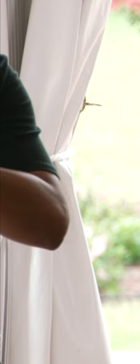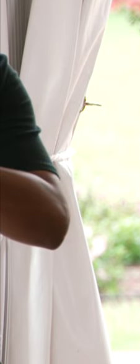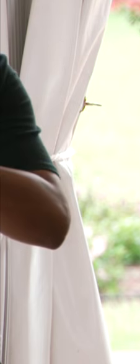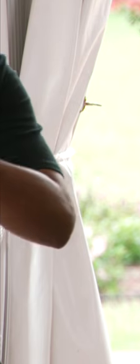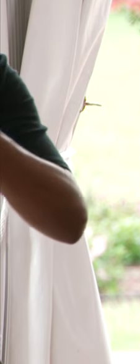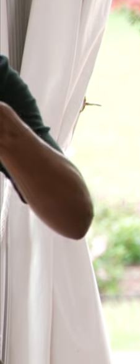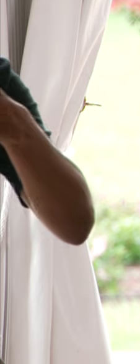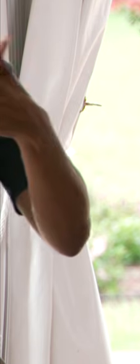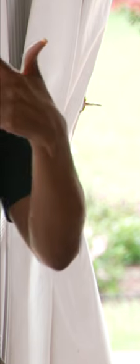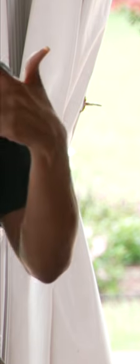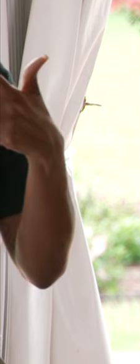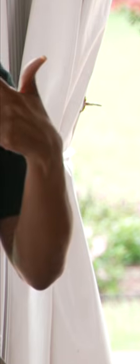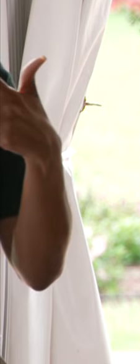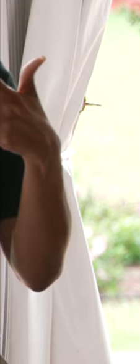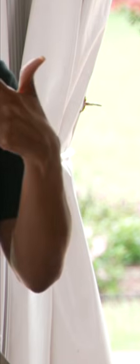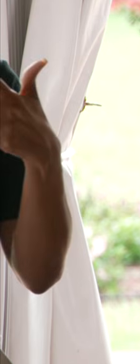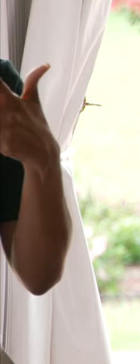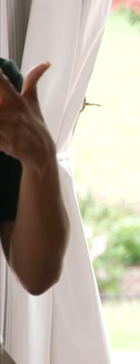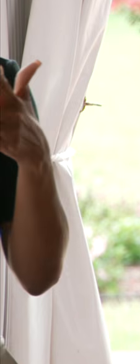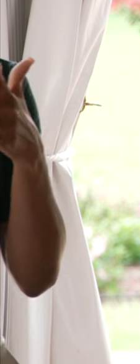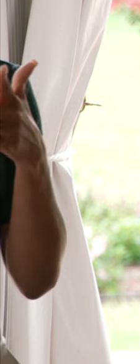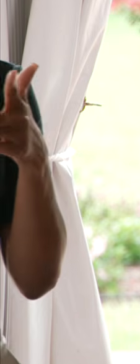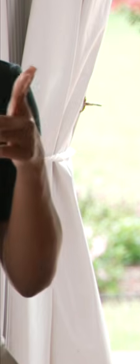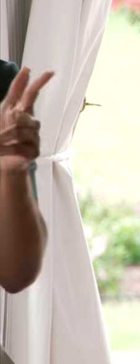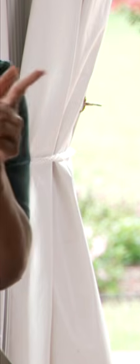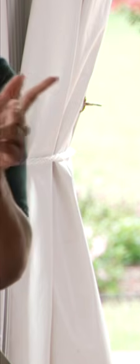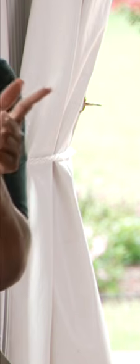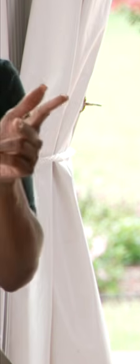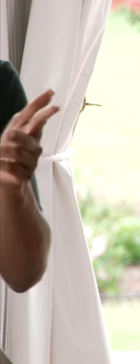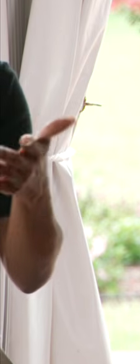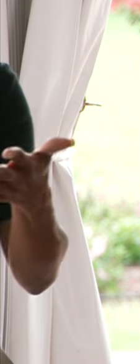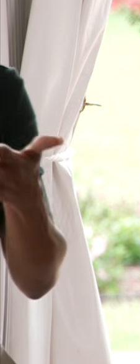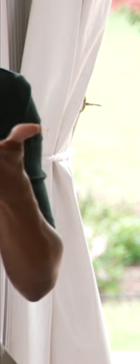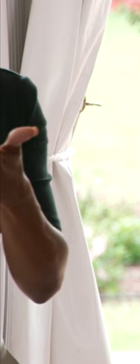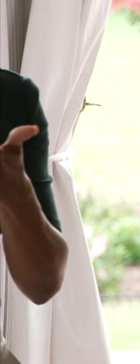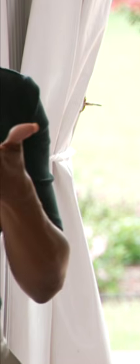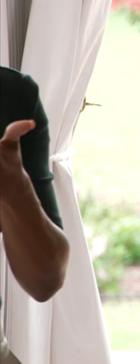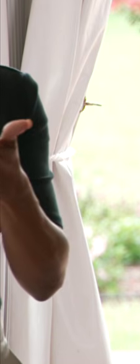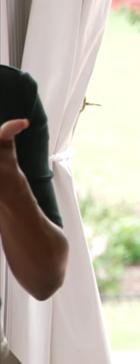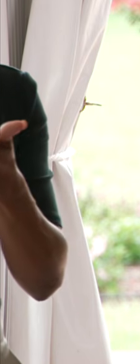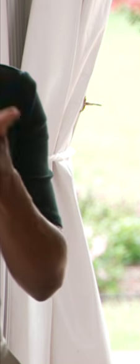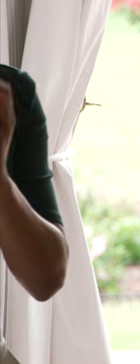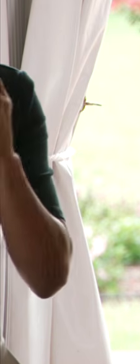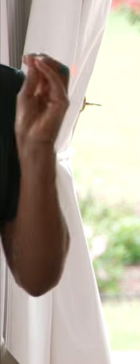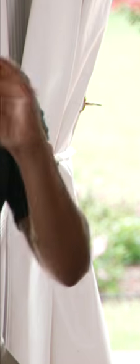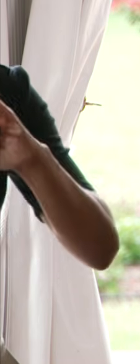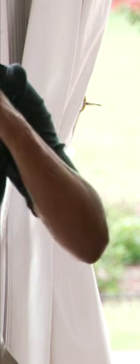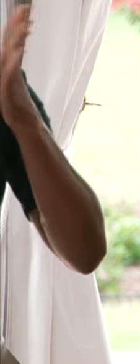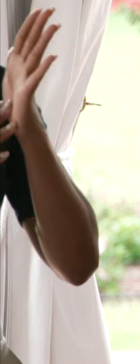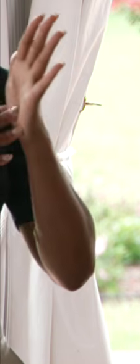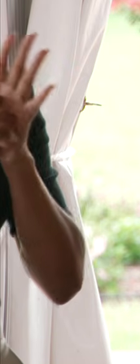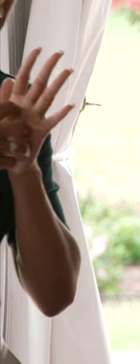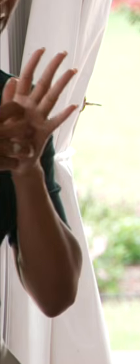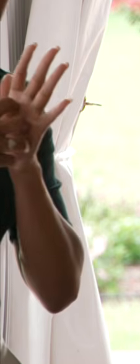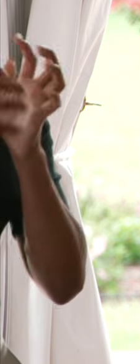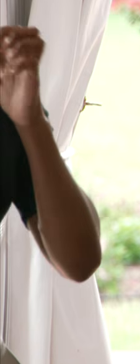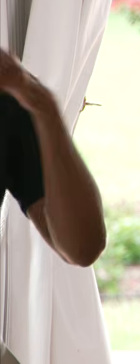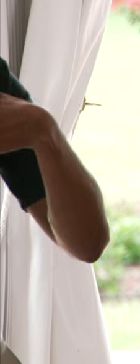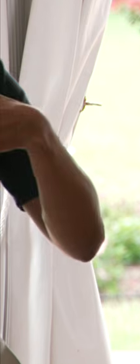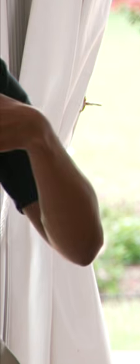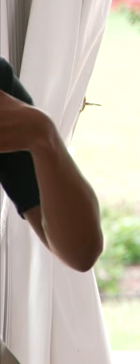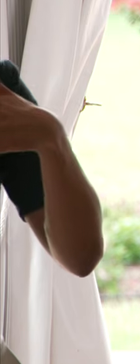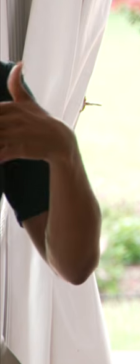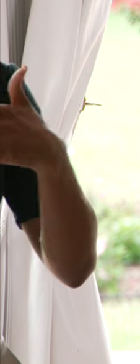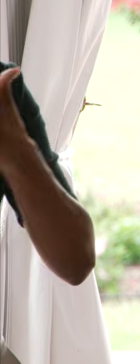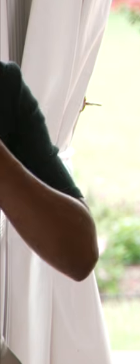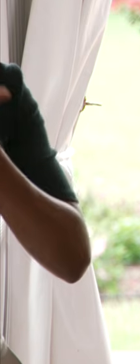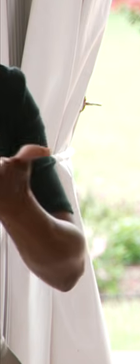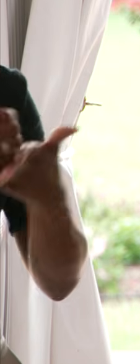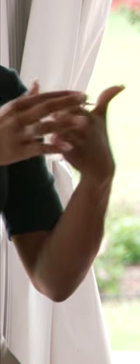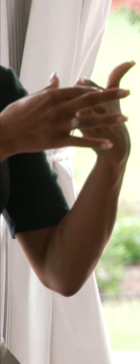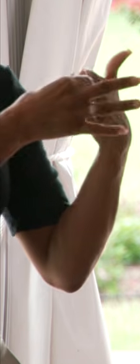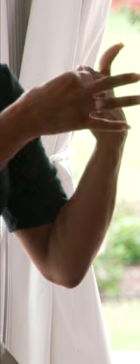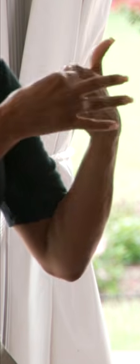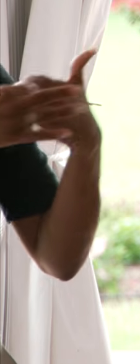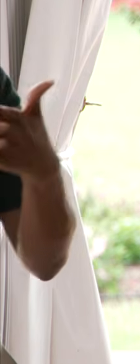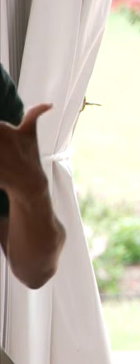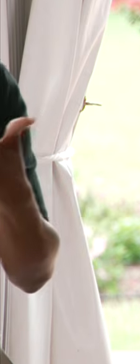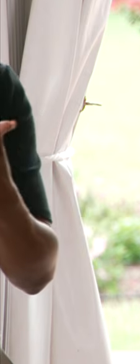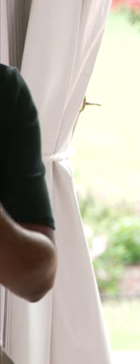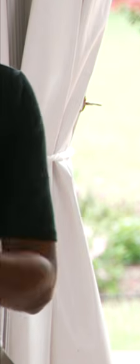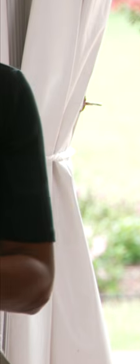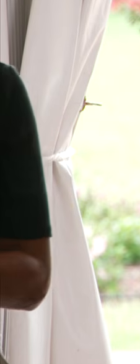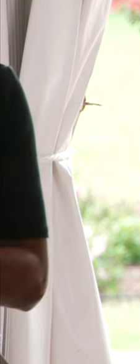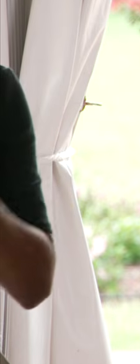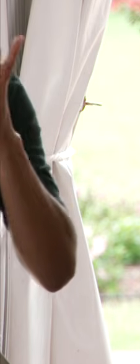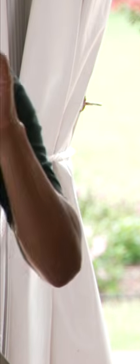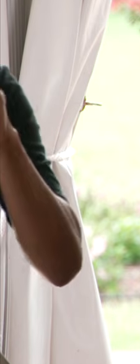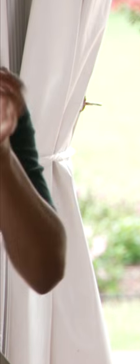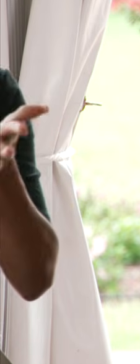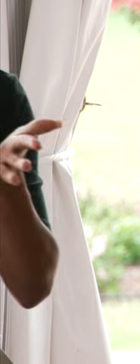the Belmont Report remain the unwavering compass guiding the future of medical ethics and human